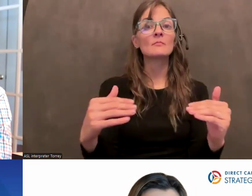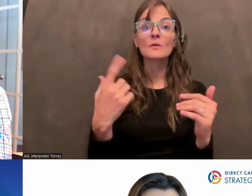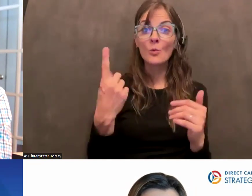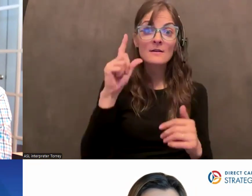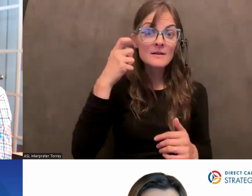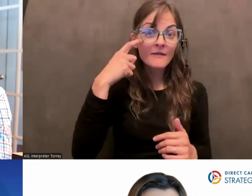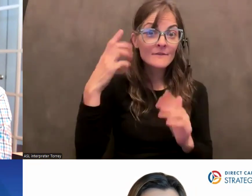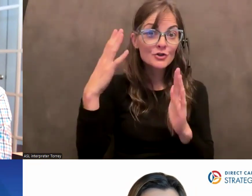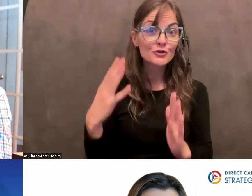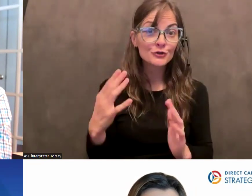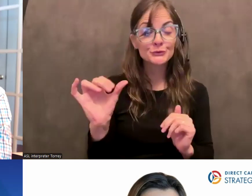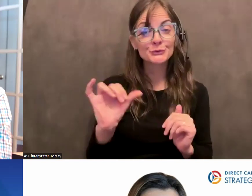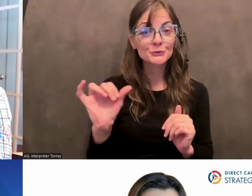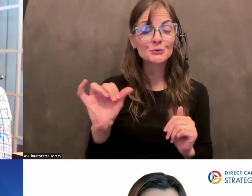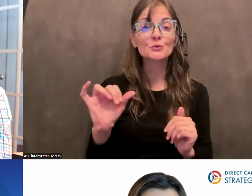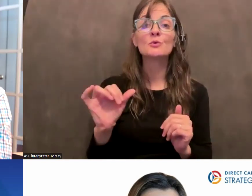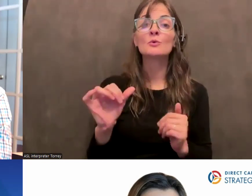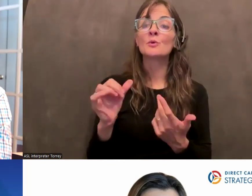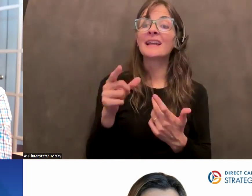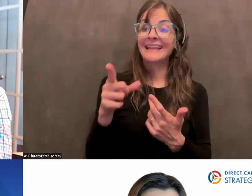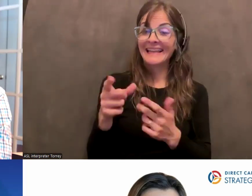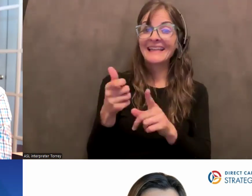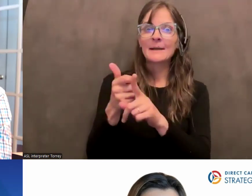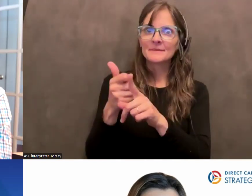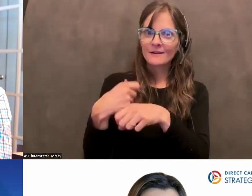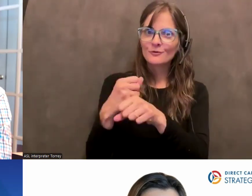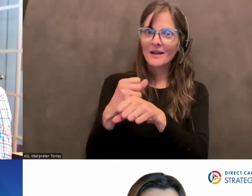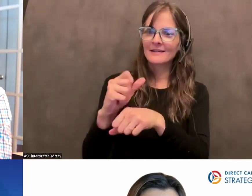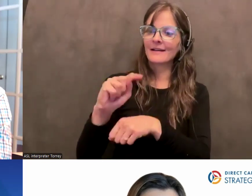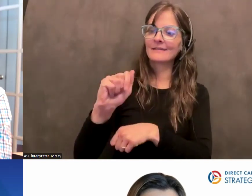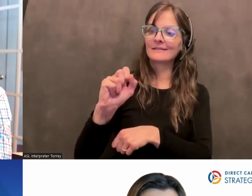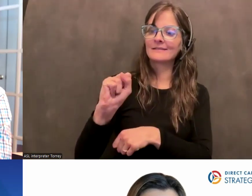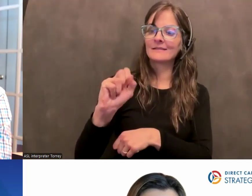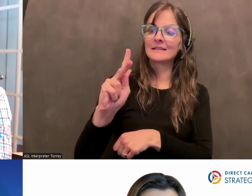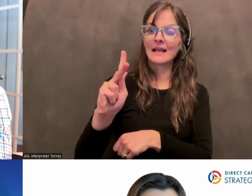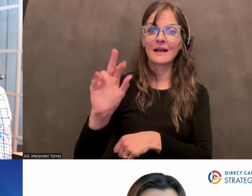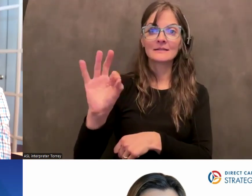he created a caregiver task force and now he has a new healthcare task force.